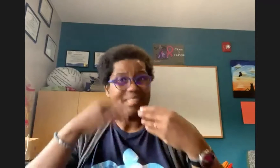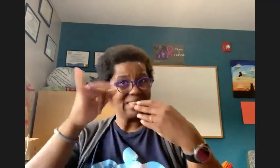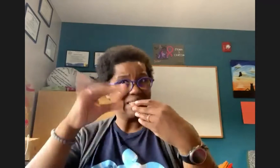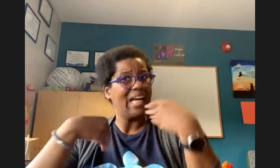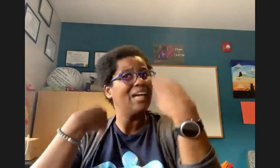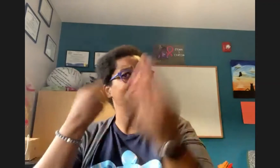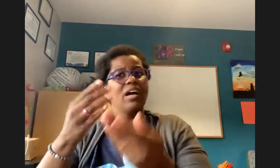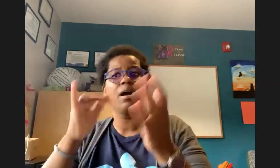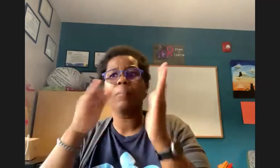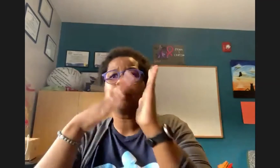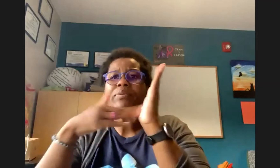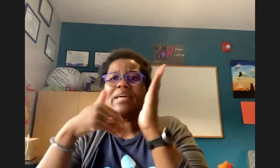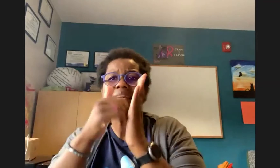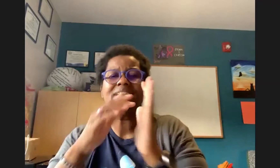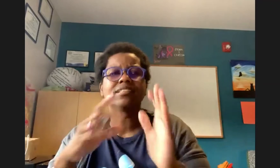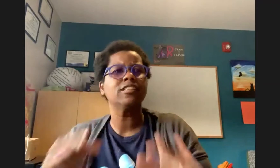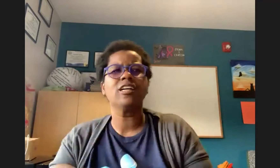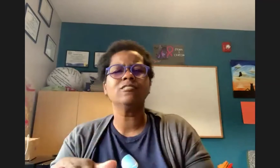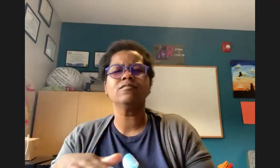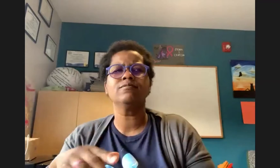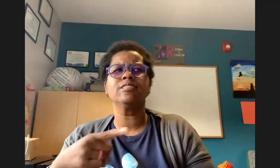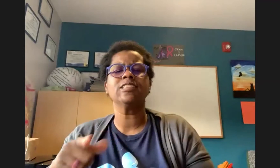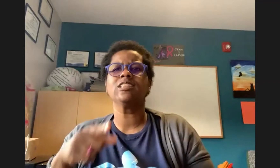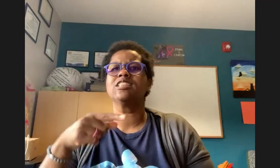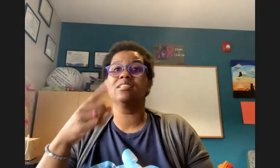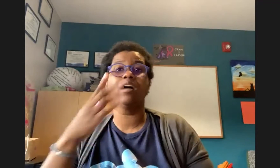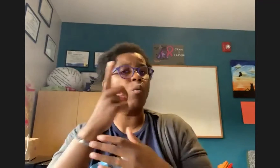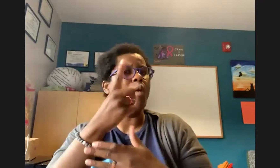I was working with more and more individuals who are DeafBlind,